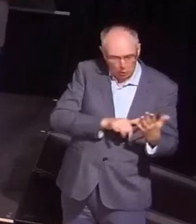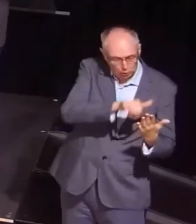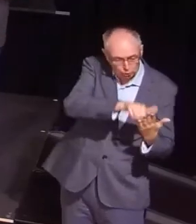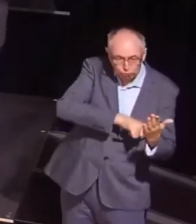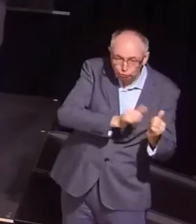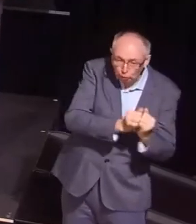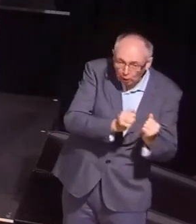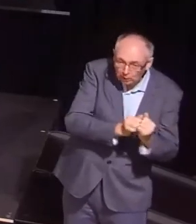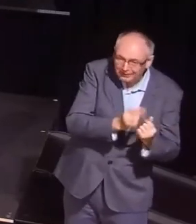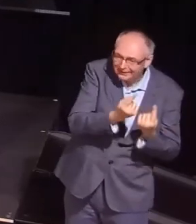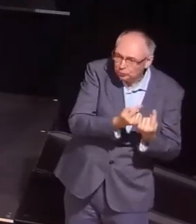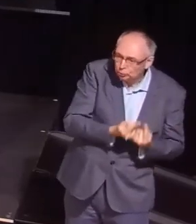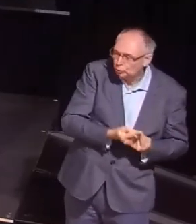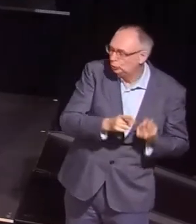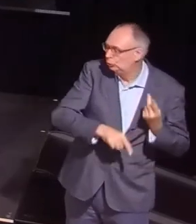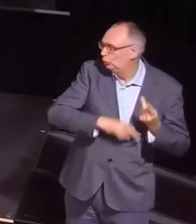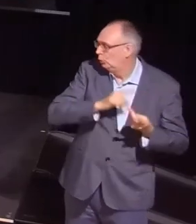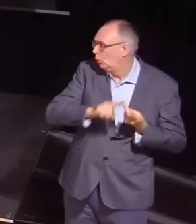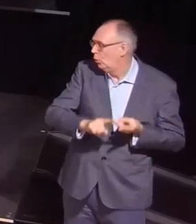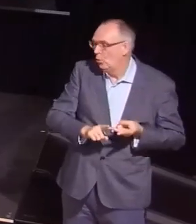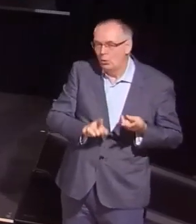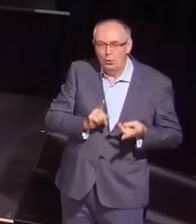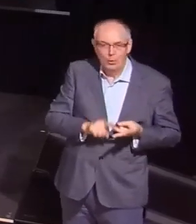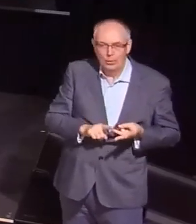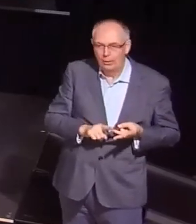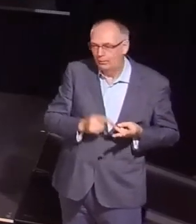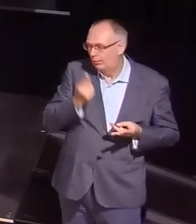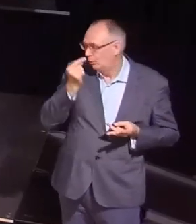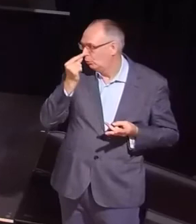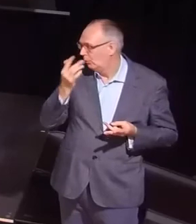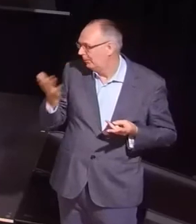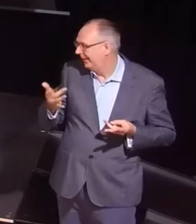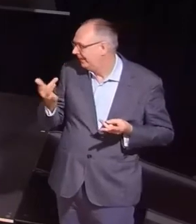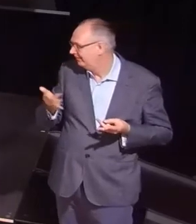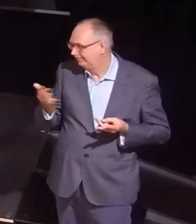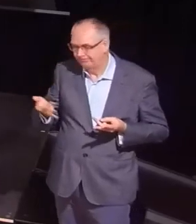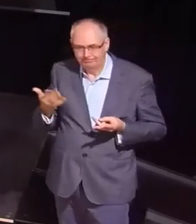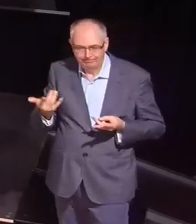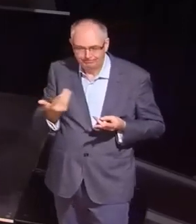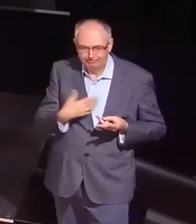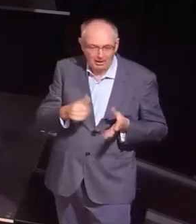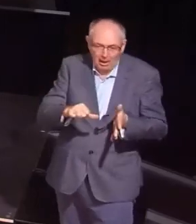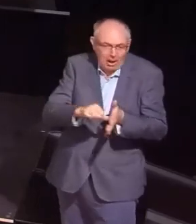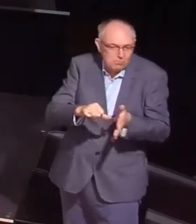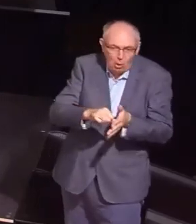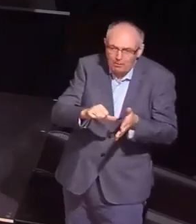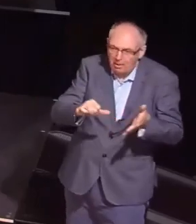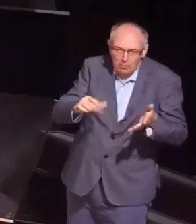x might be, uhm... a problem with getting the appropriate level of leadership support.